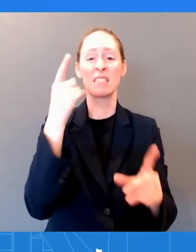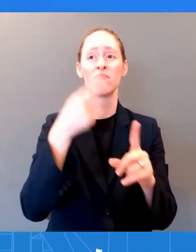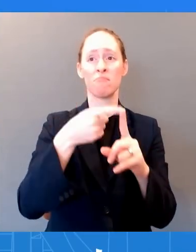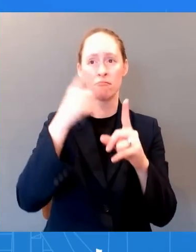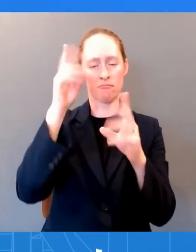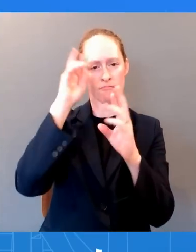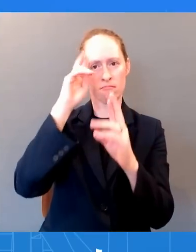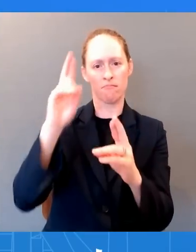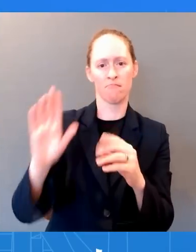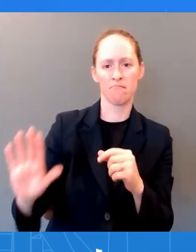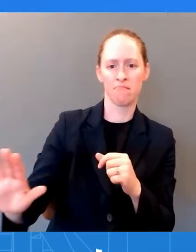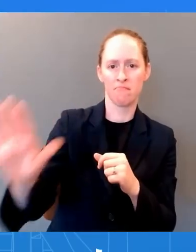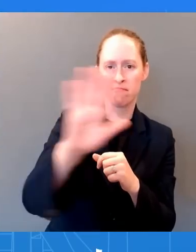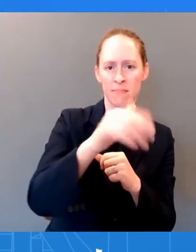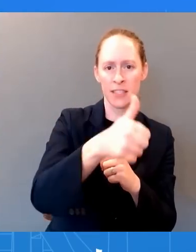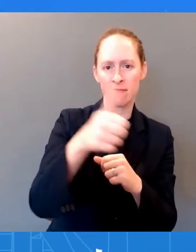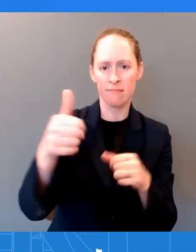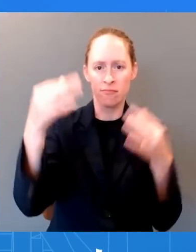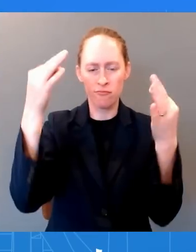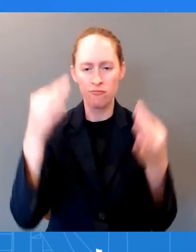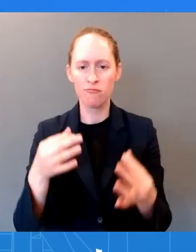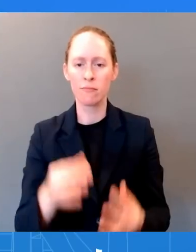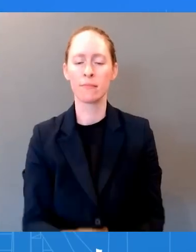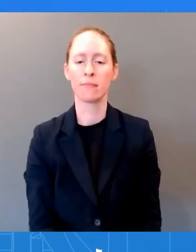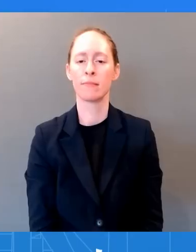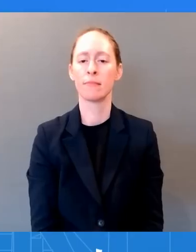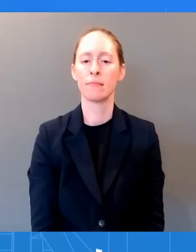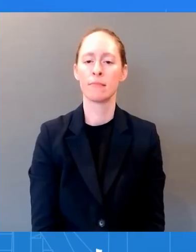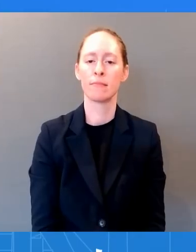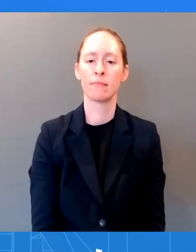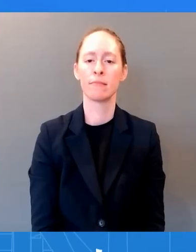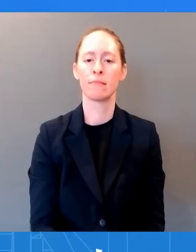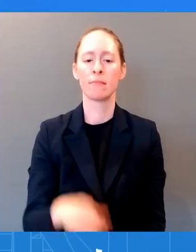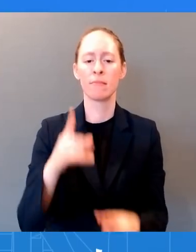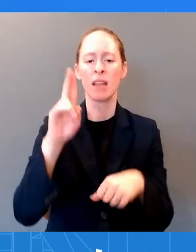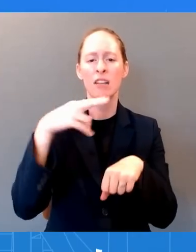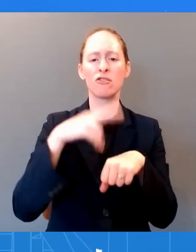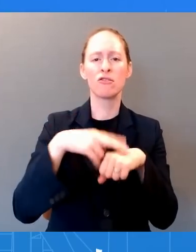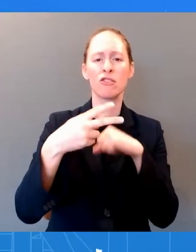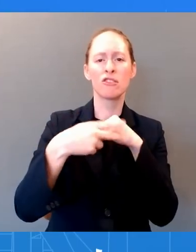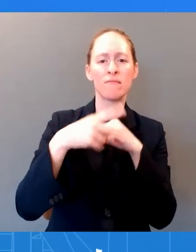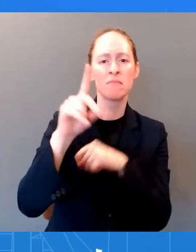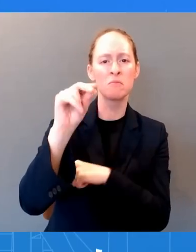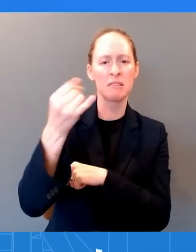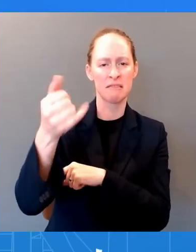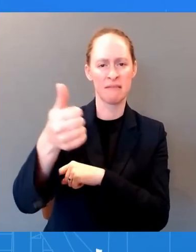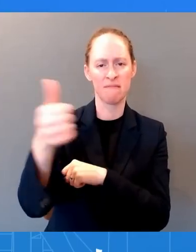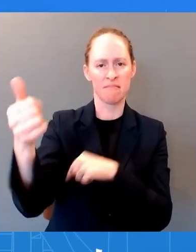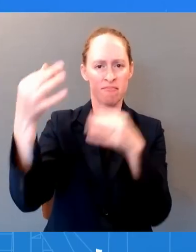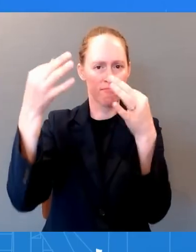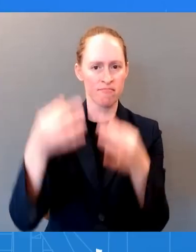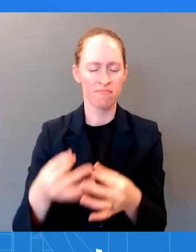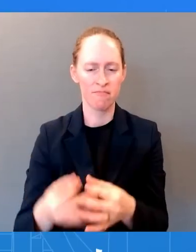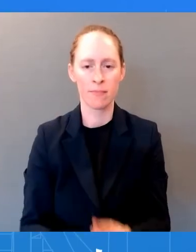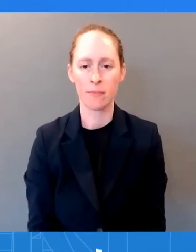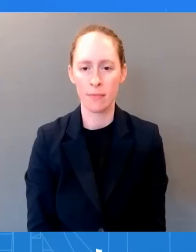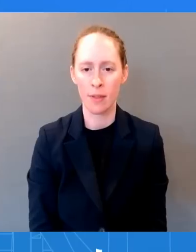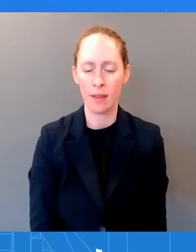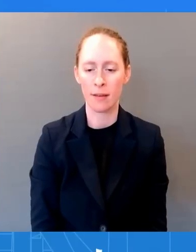Justice Department. The Press: Just to clarify, you're saying that President Biden himself was personally approached and he made the decision himself? Ms. Jean-Pierre: What I'm saying